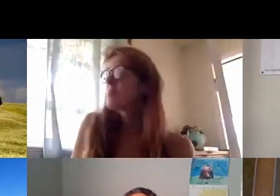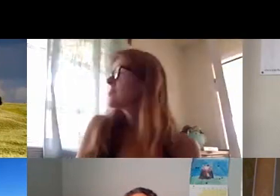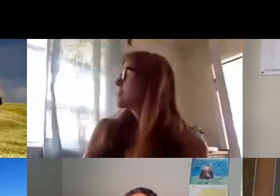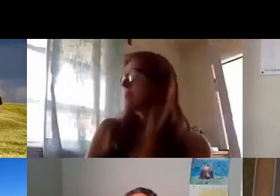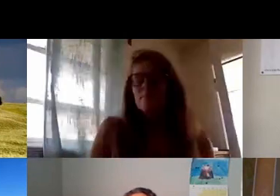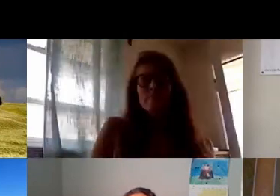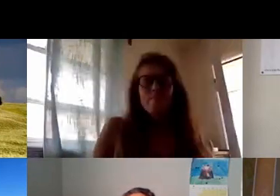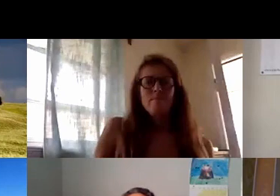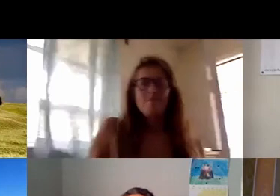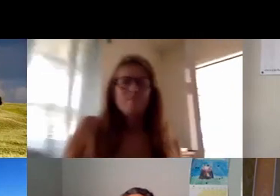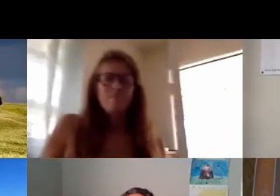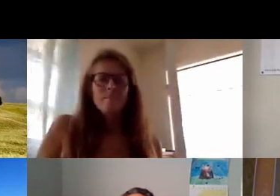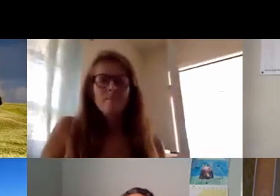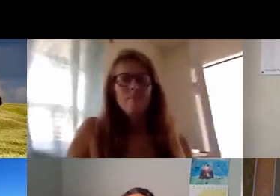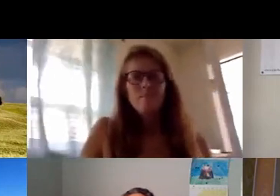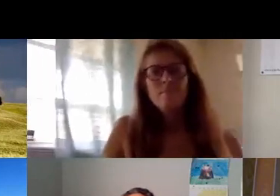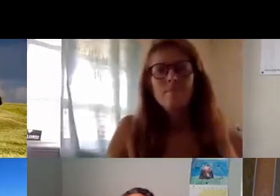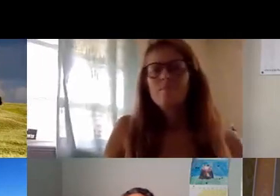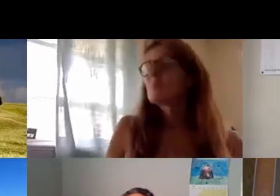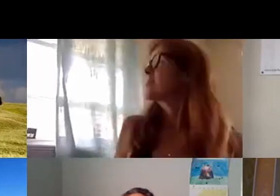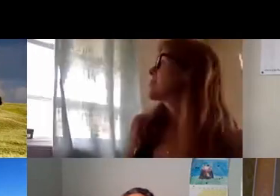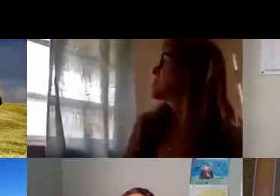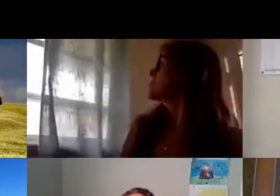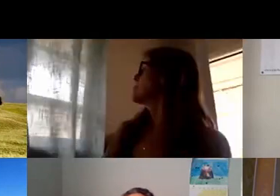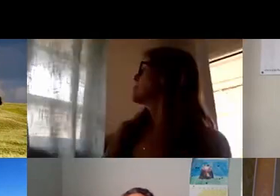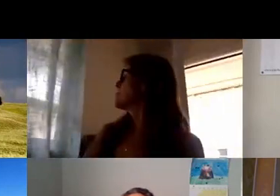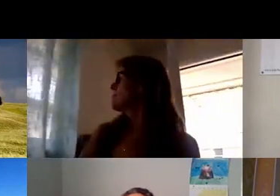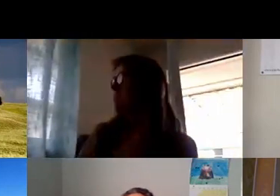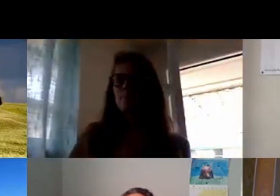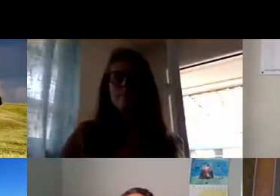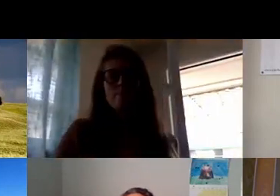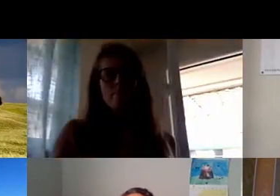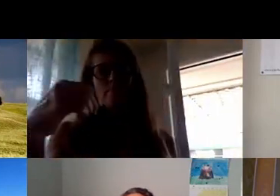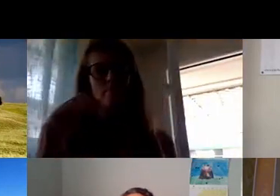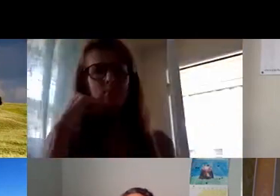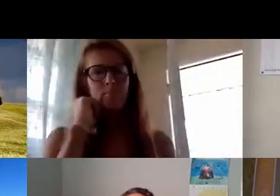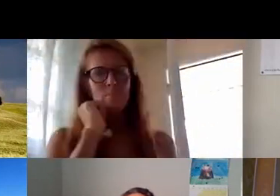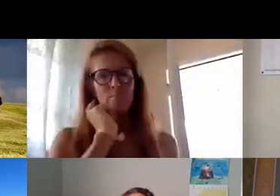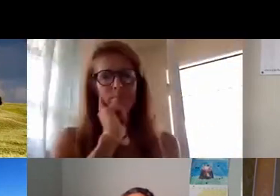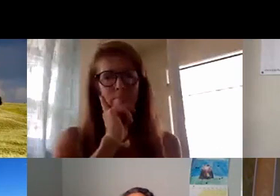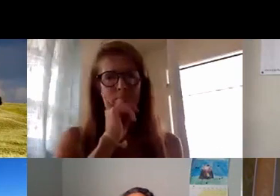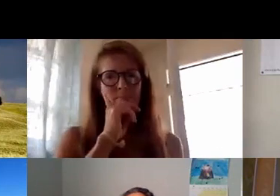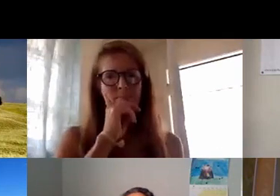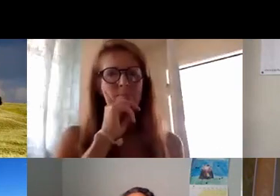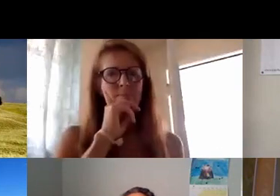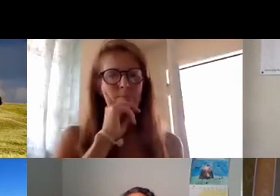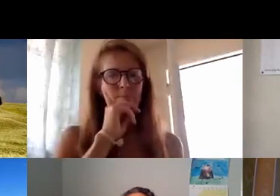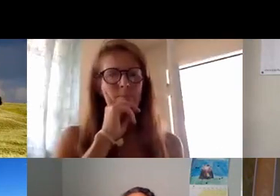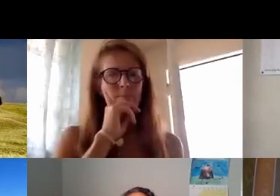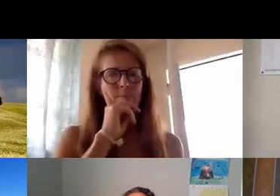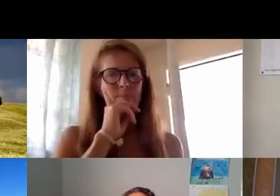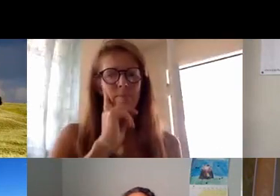rhythm and they can maybe, move along with their bodies kind of bouncing and giving them a visual